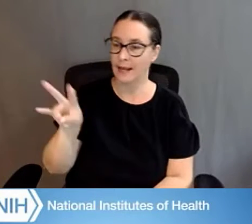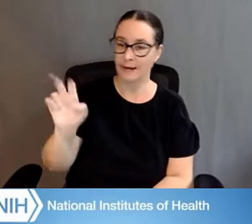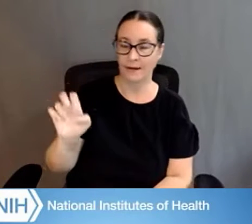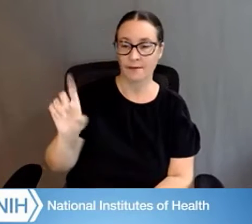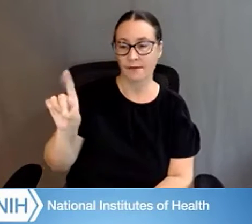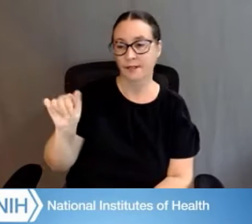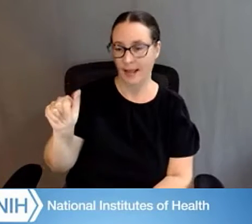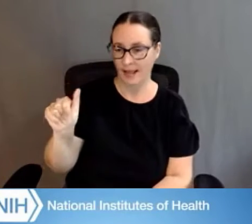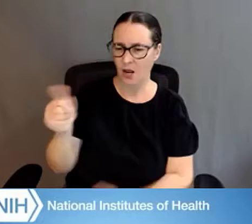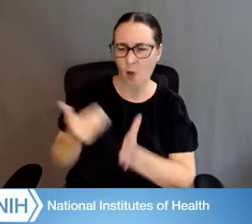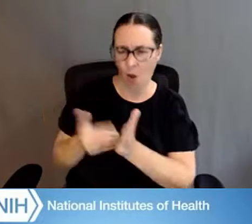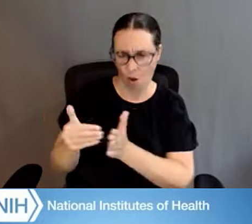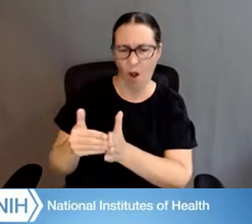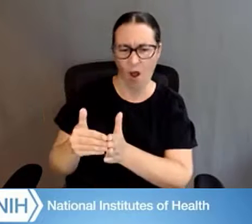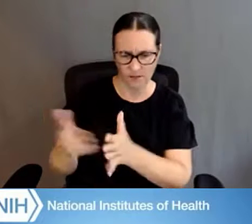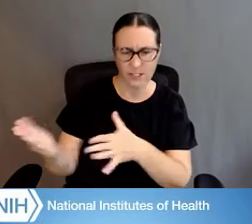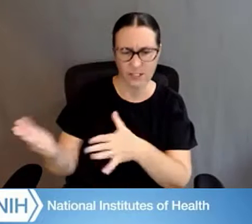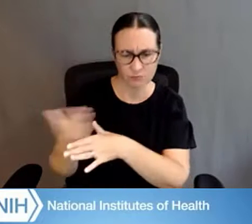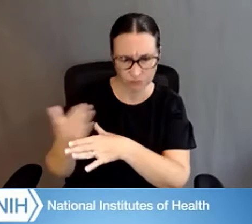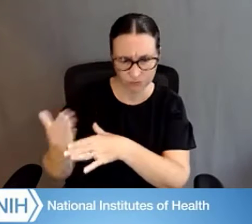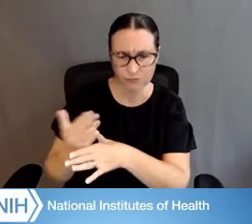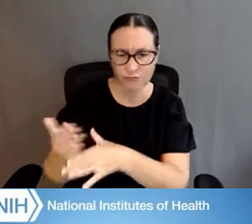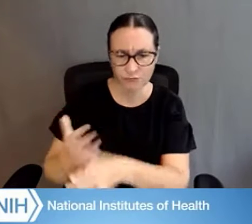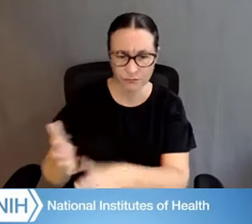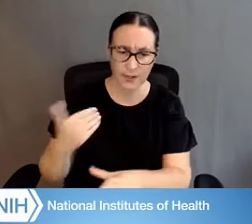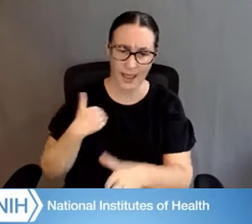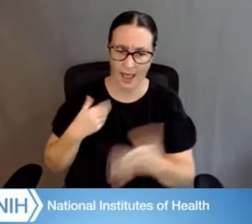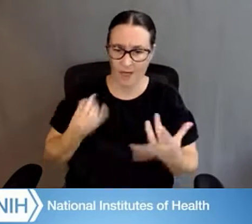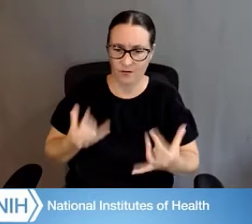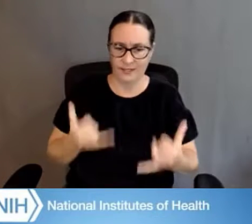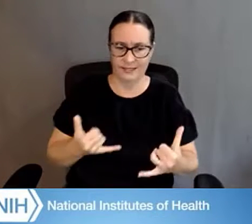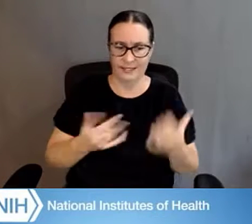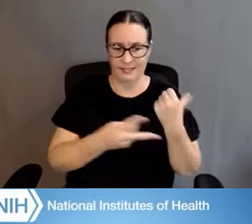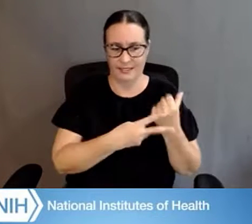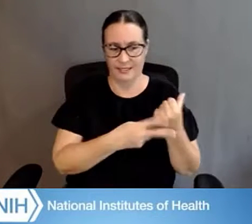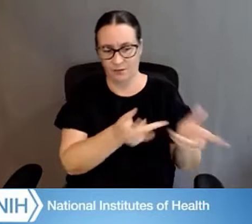and there are existing repositories that can accept qualitative data,